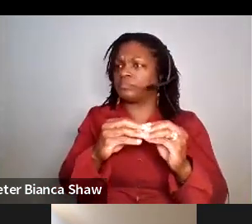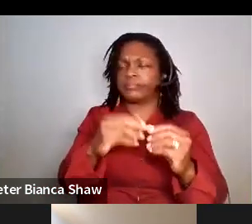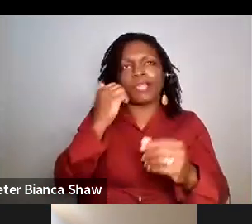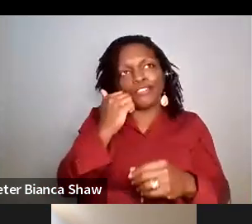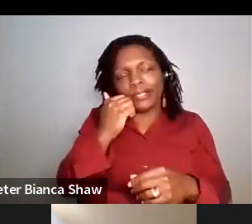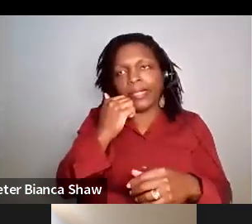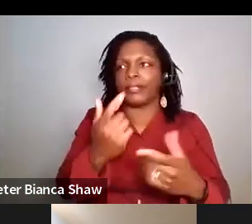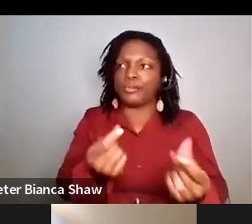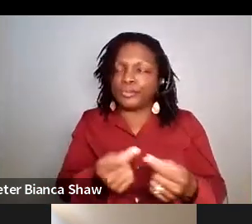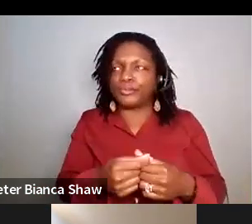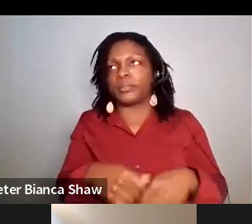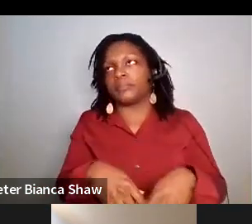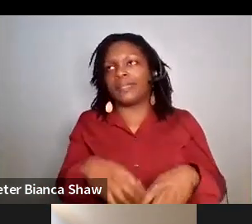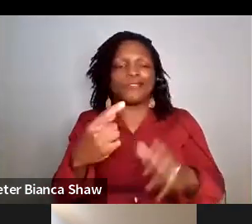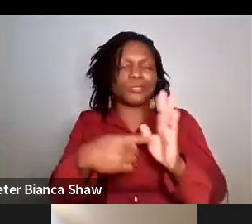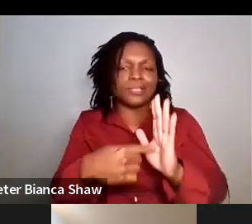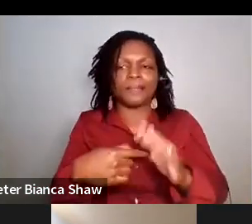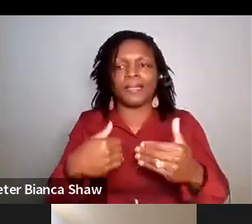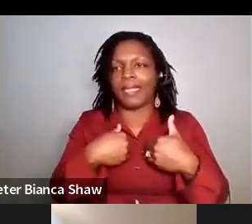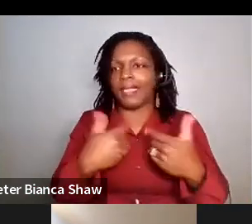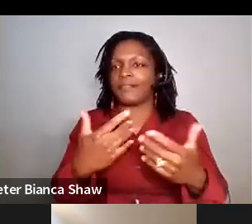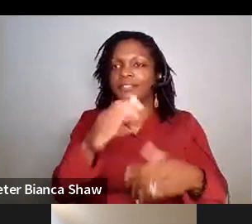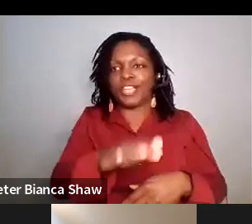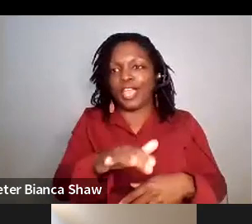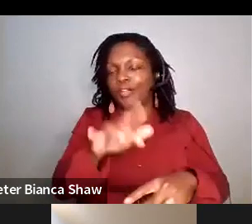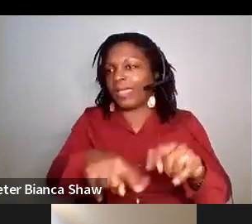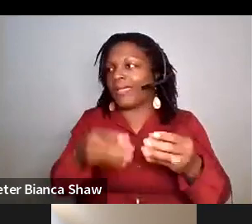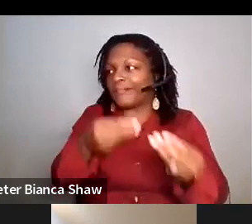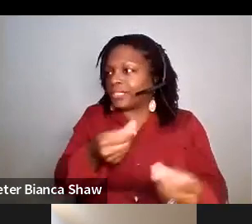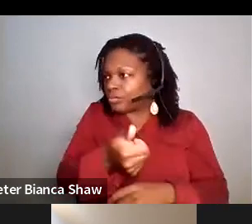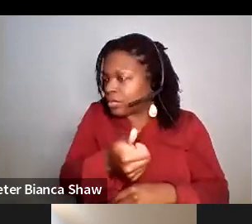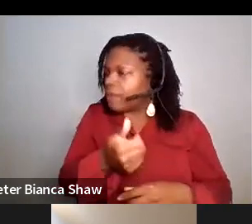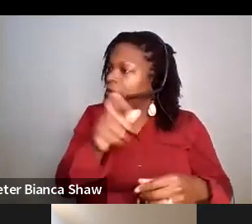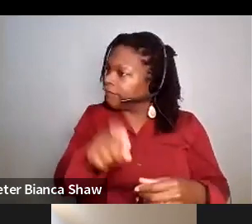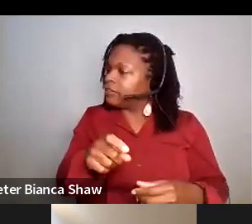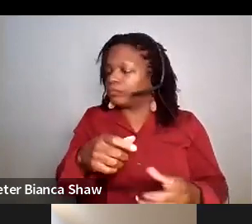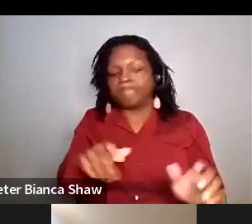For example, I have a child that can't feed herself and that has to be done for